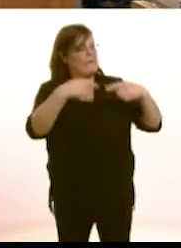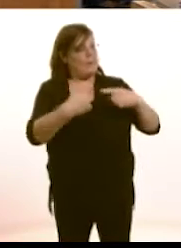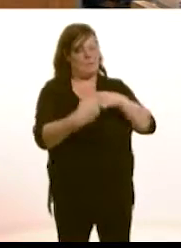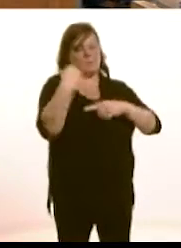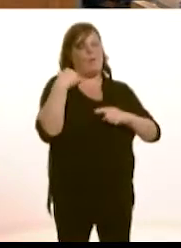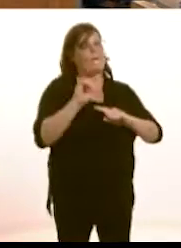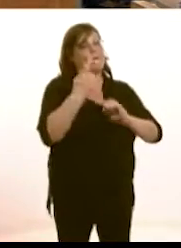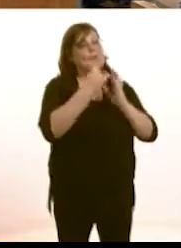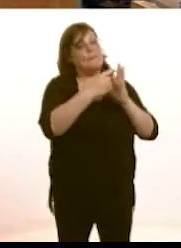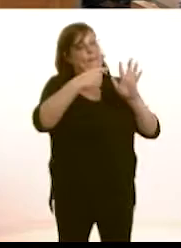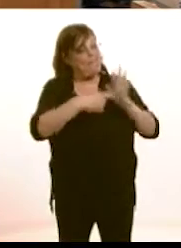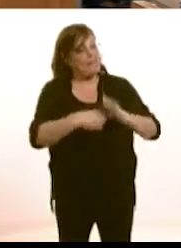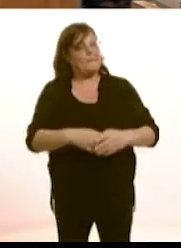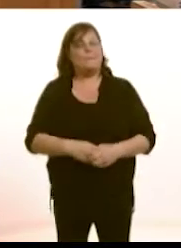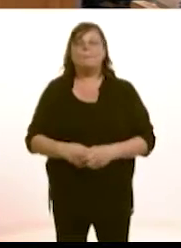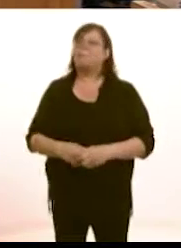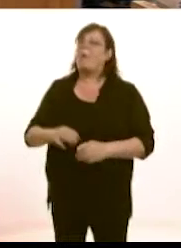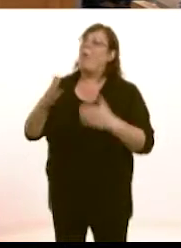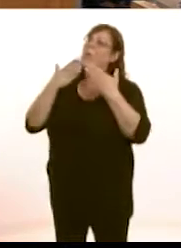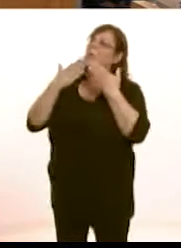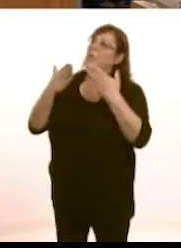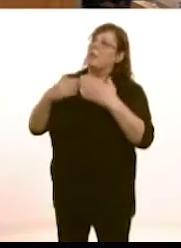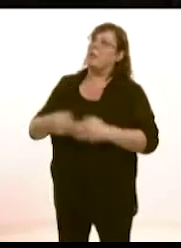Mohammad Asghar: Thank you for the quick answer, Minister.